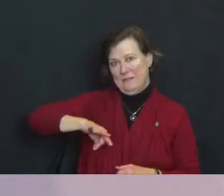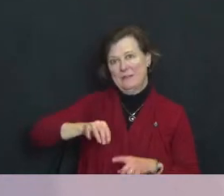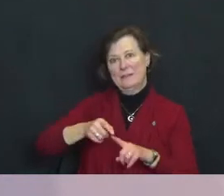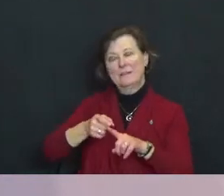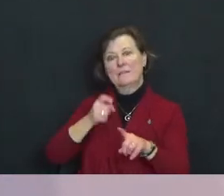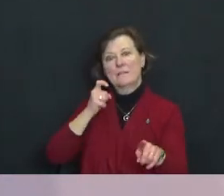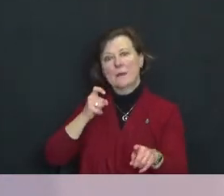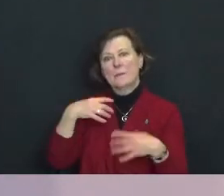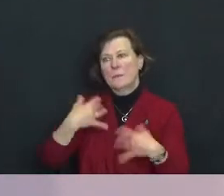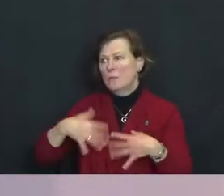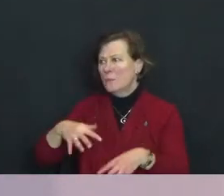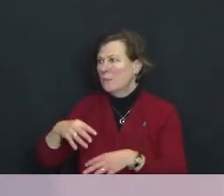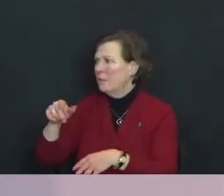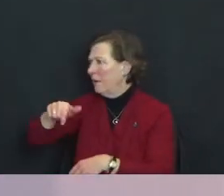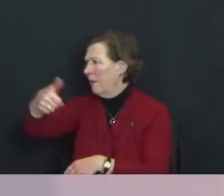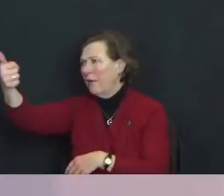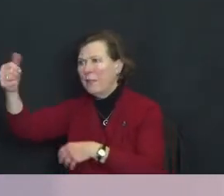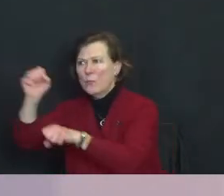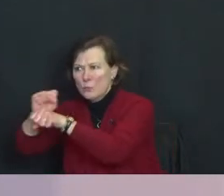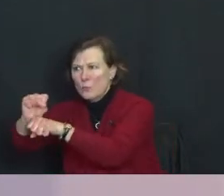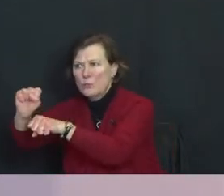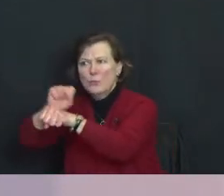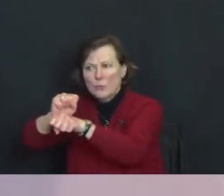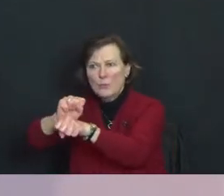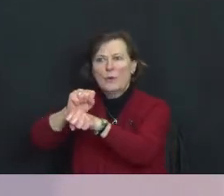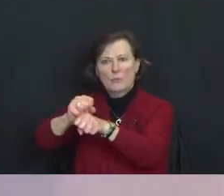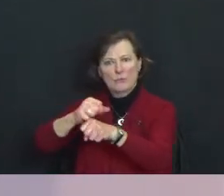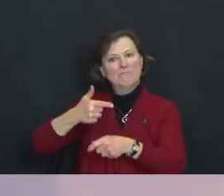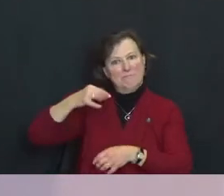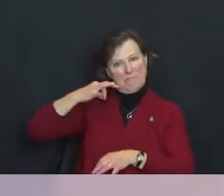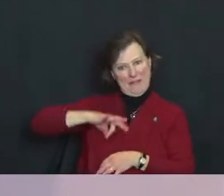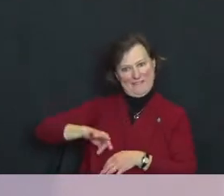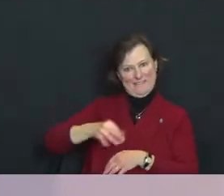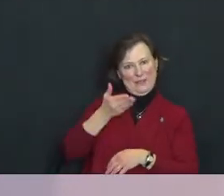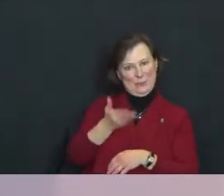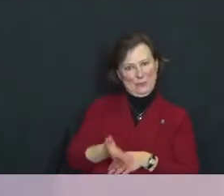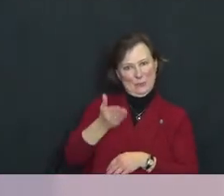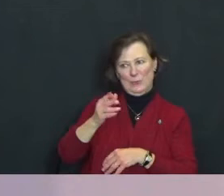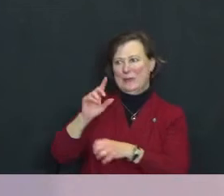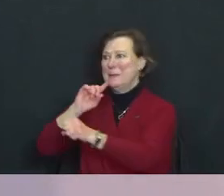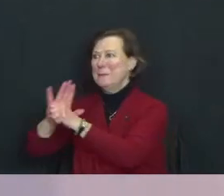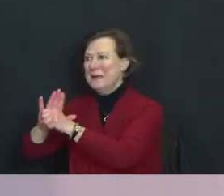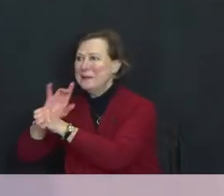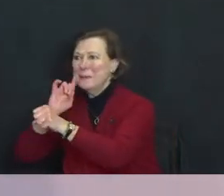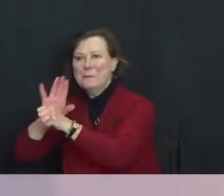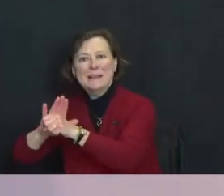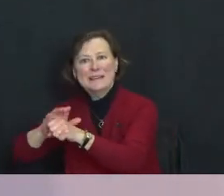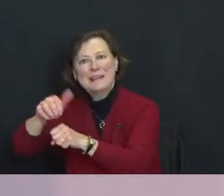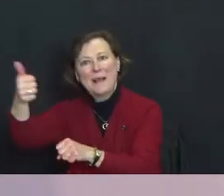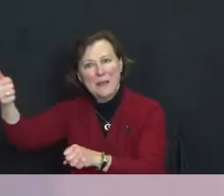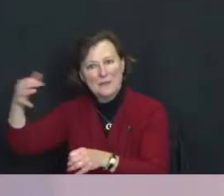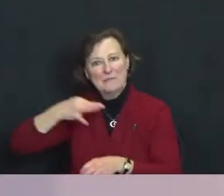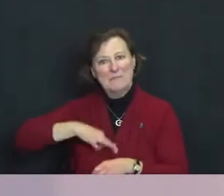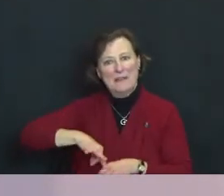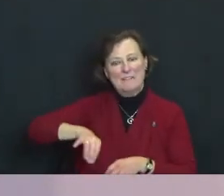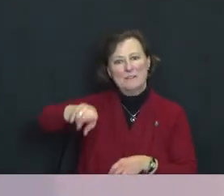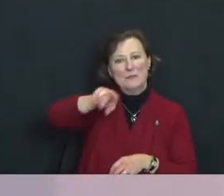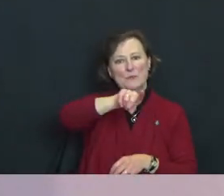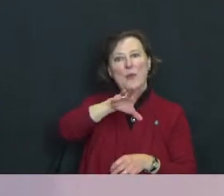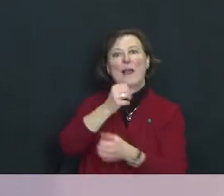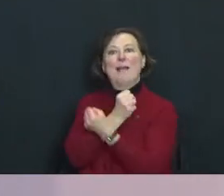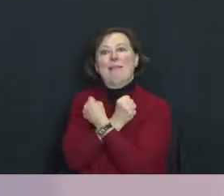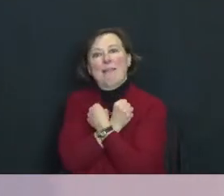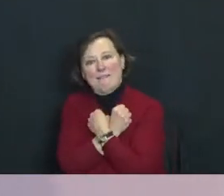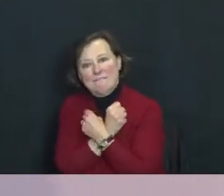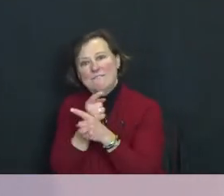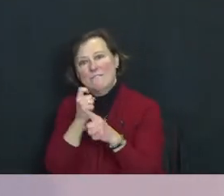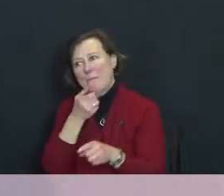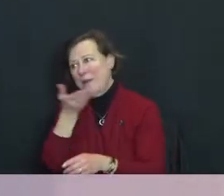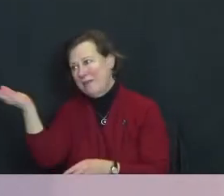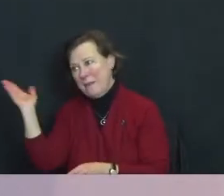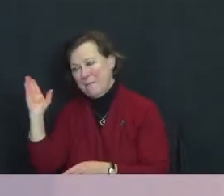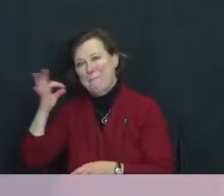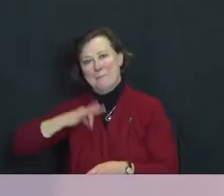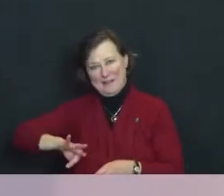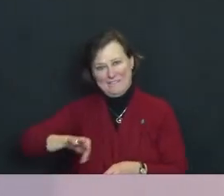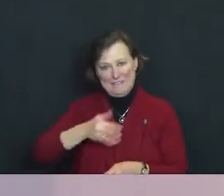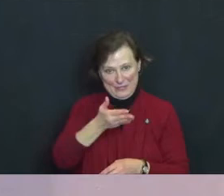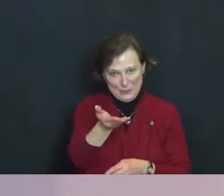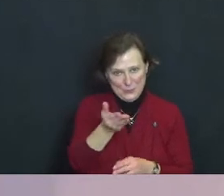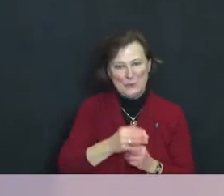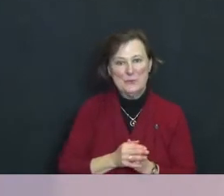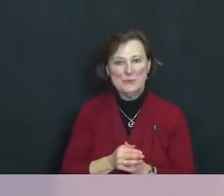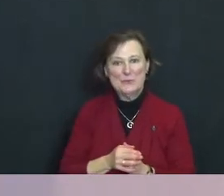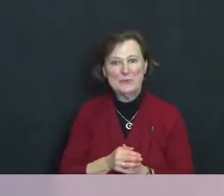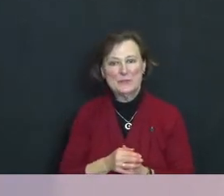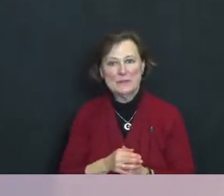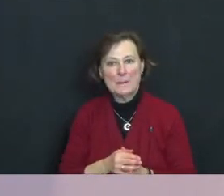others, the commitment of others, the love of others.